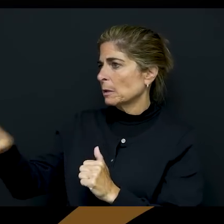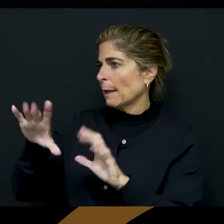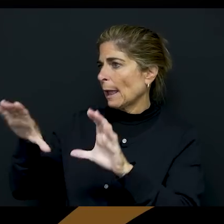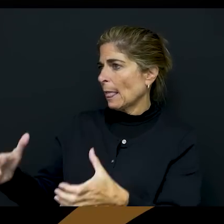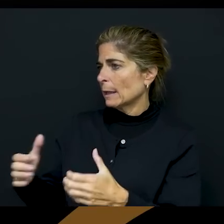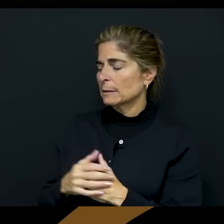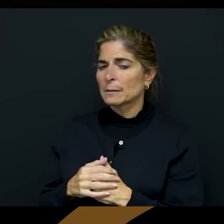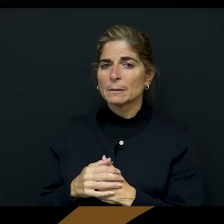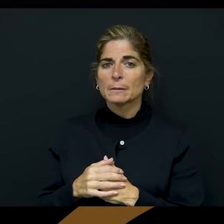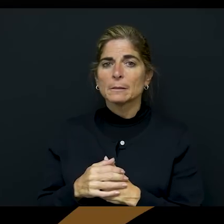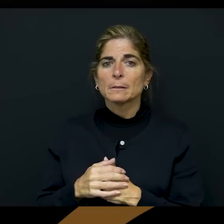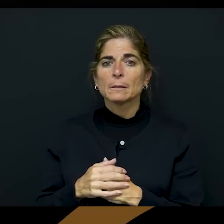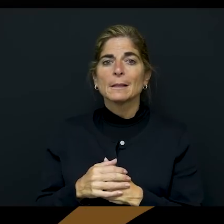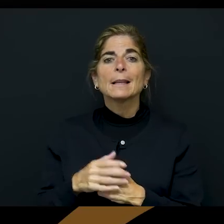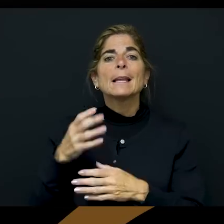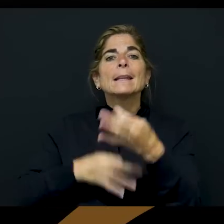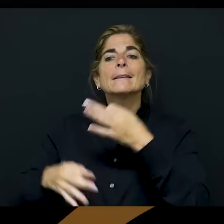that I was reading along with everyone else in class.